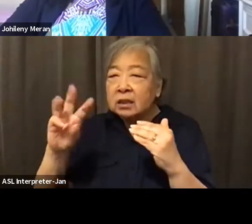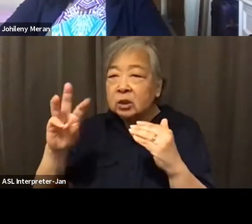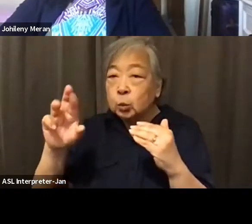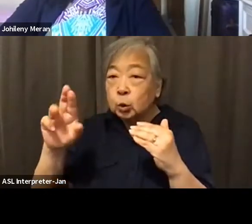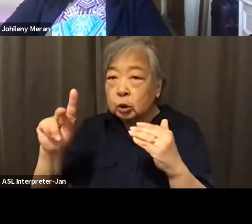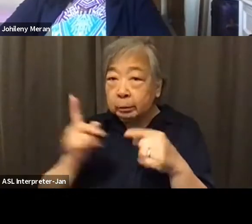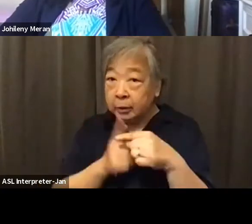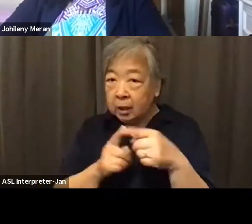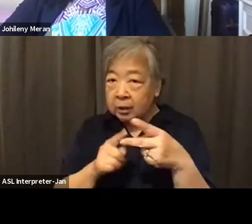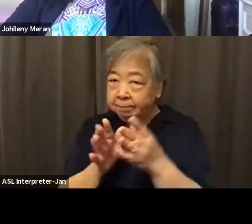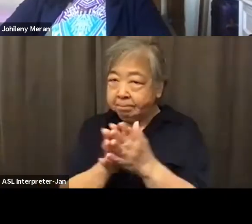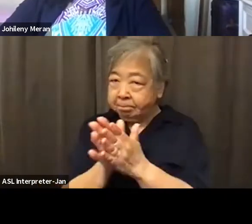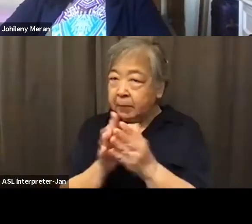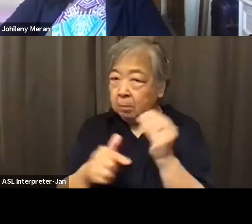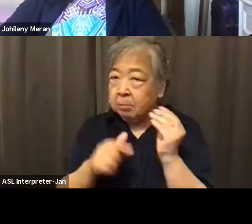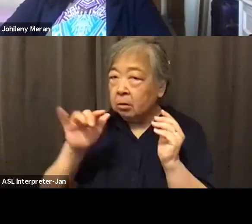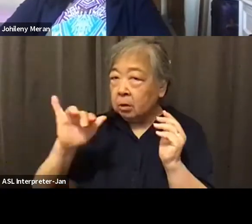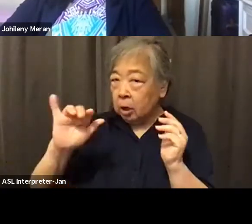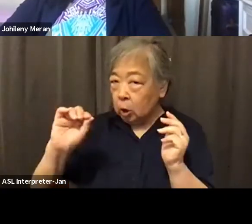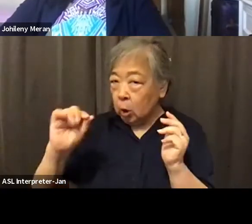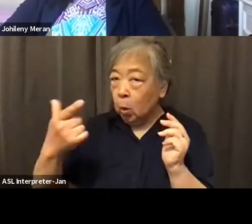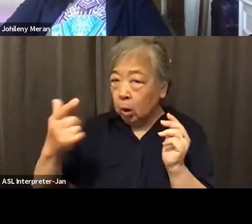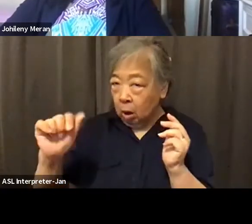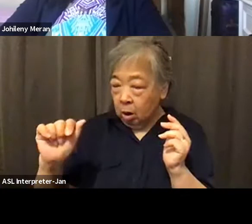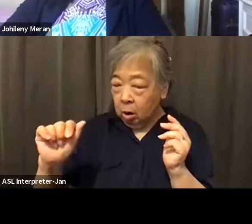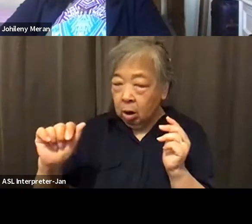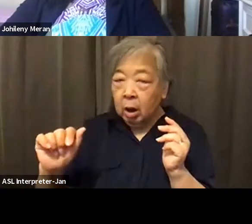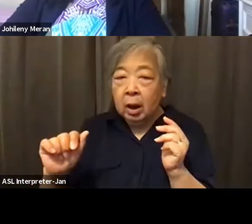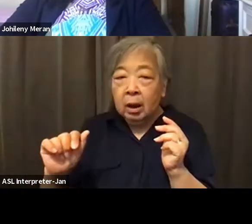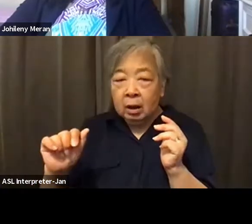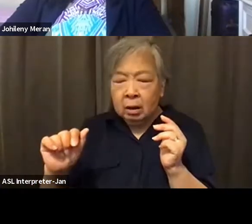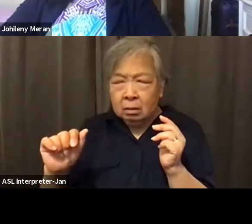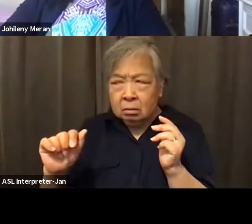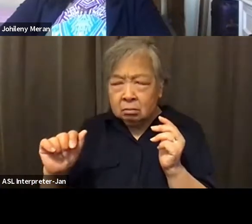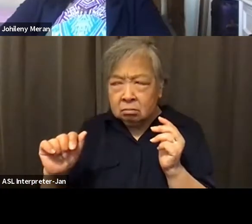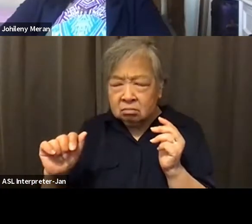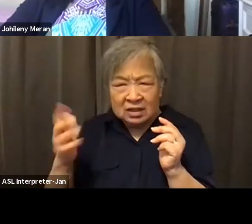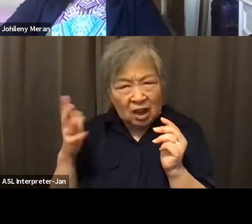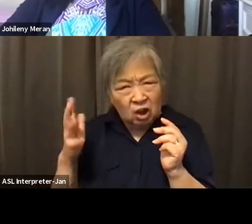and I guess, yeah, is that all?